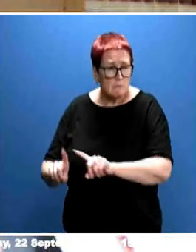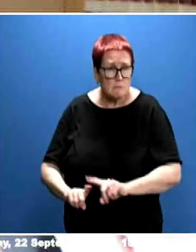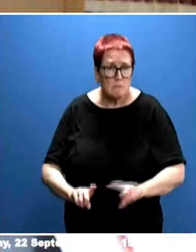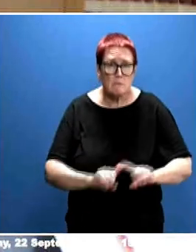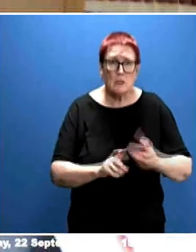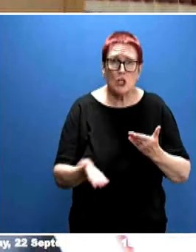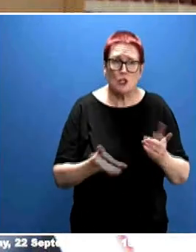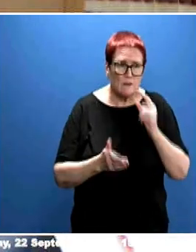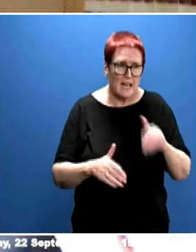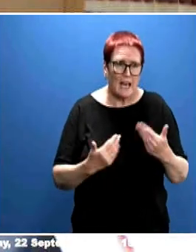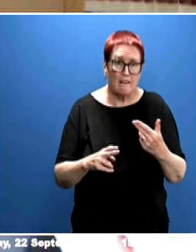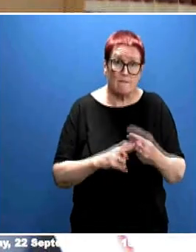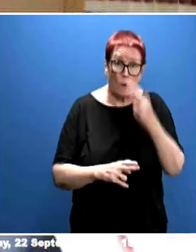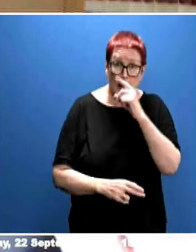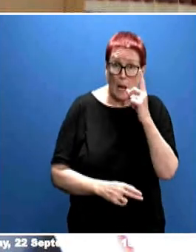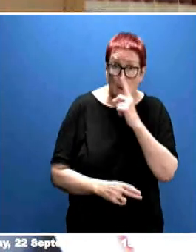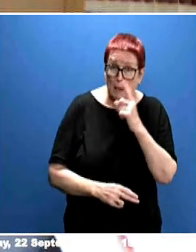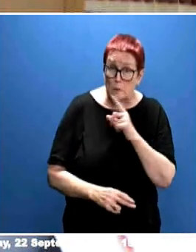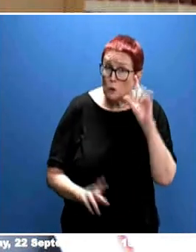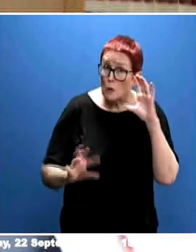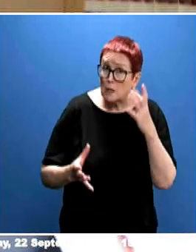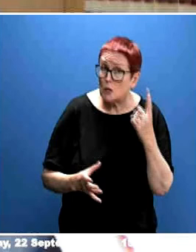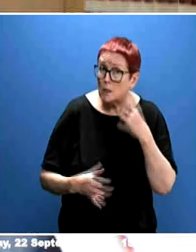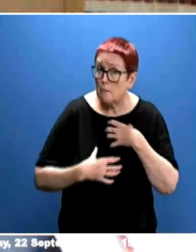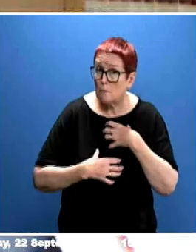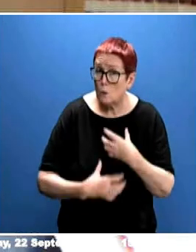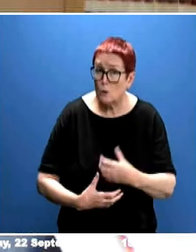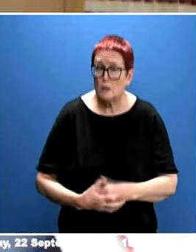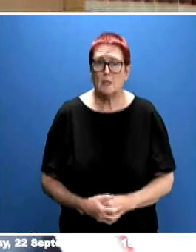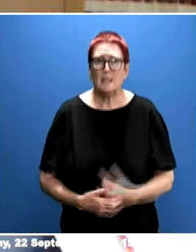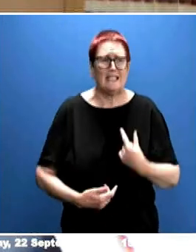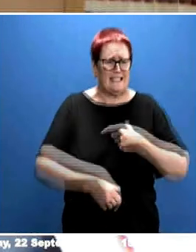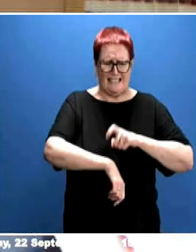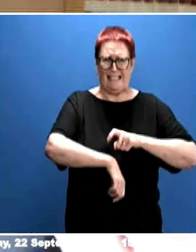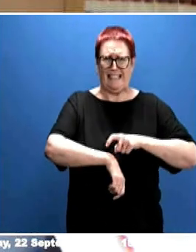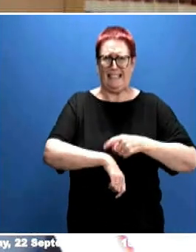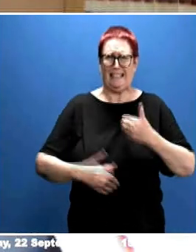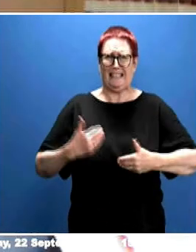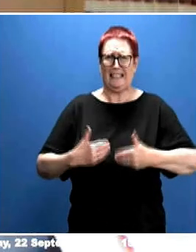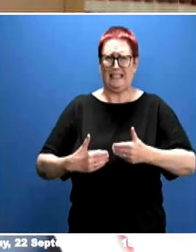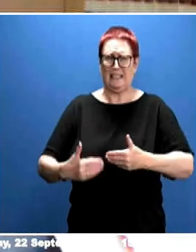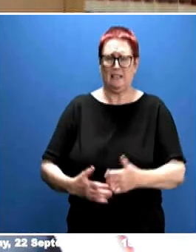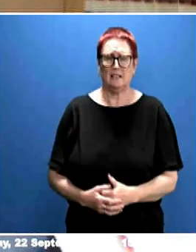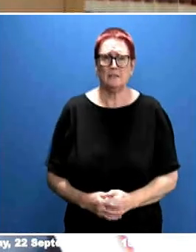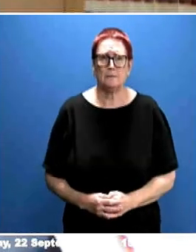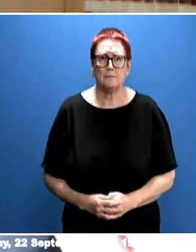if that's of interest to you, Mr Power? Because of time I might move on, if I may, but you are certainly